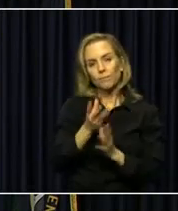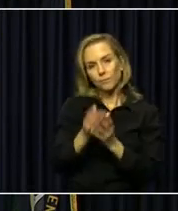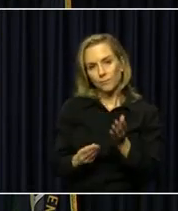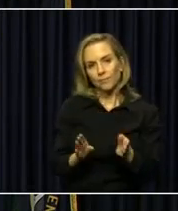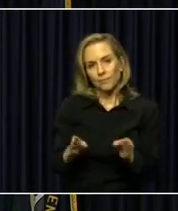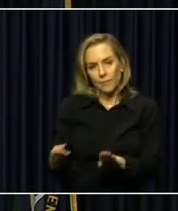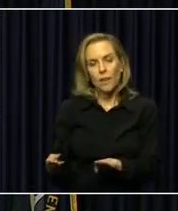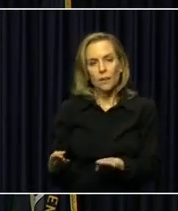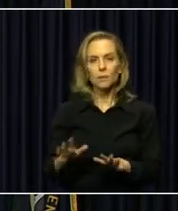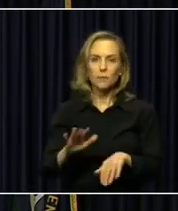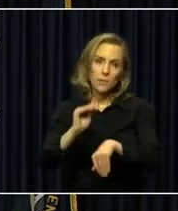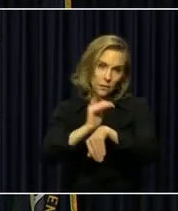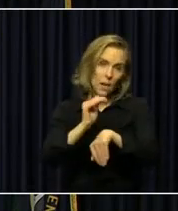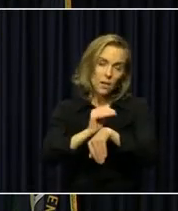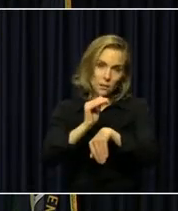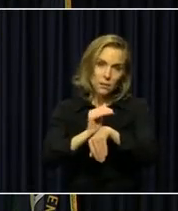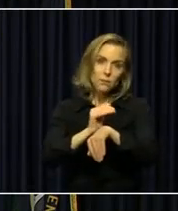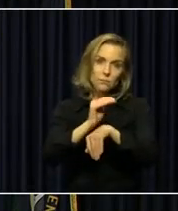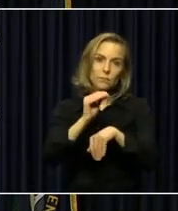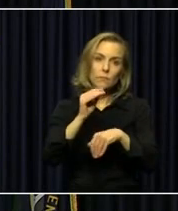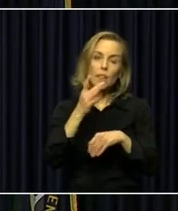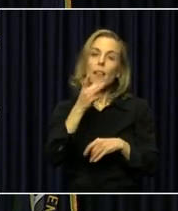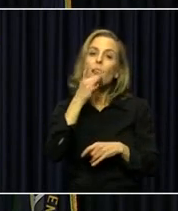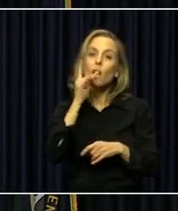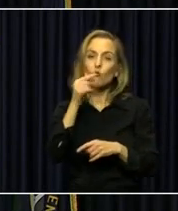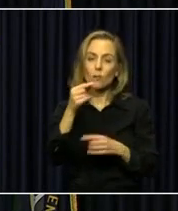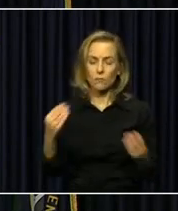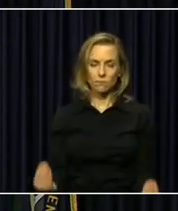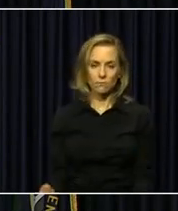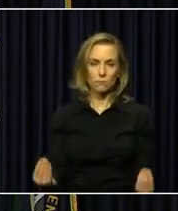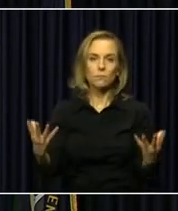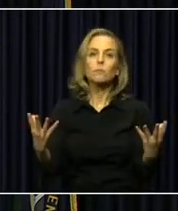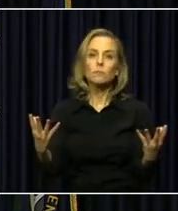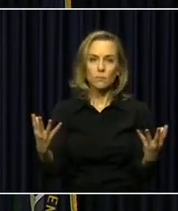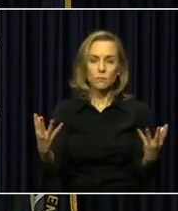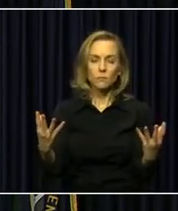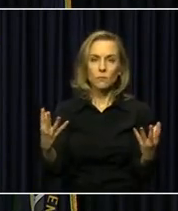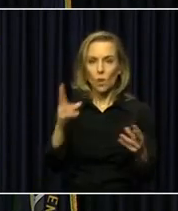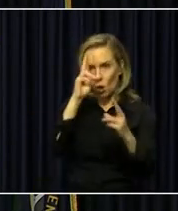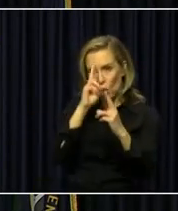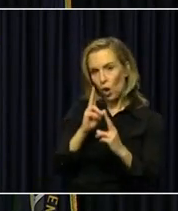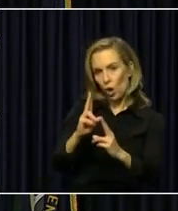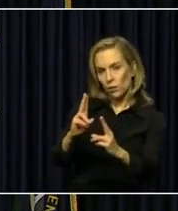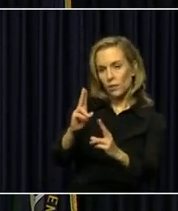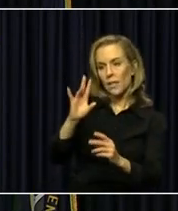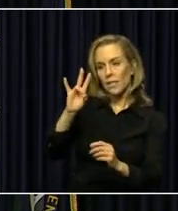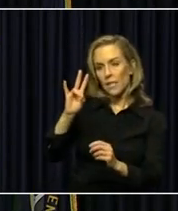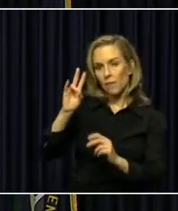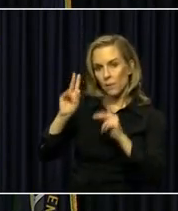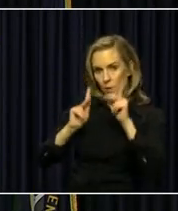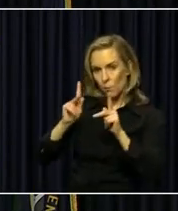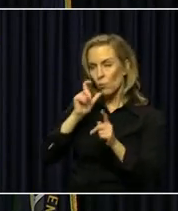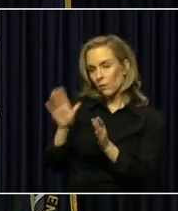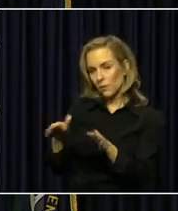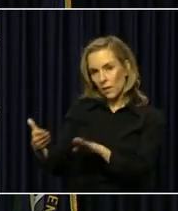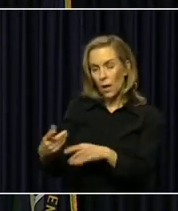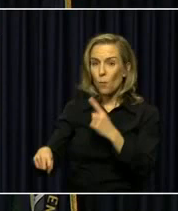15 IN WARREN, 12 IN GRAVES. AGAIN, WESTERN KENTUCKY HIT HARD. NINE IN FRANKLIN, SEVEN IN